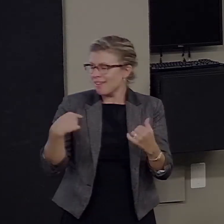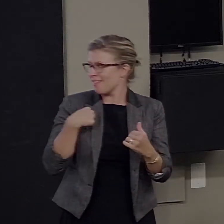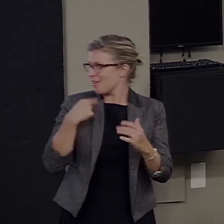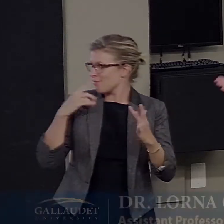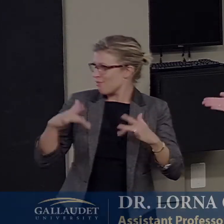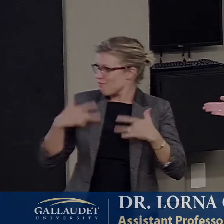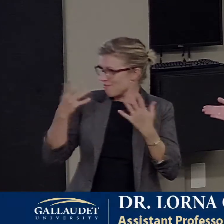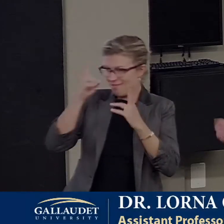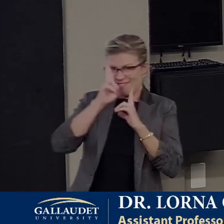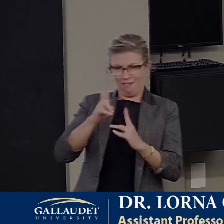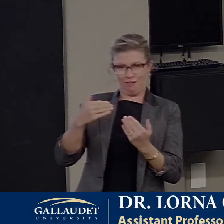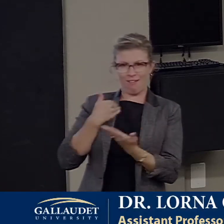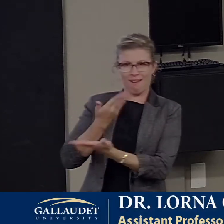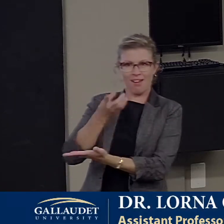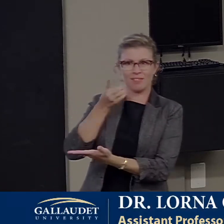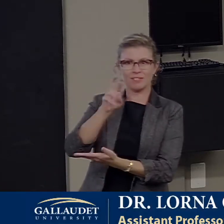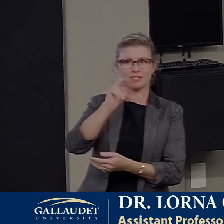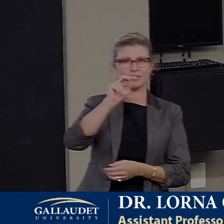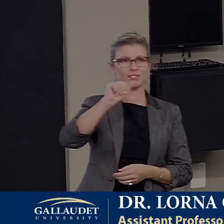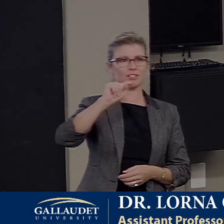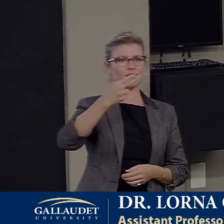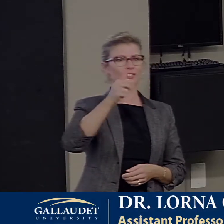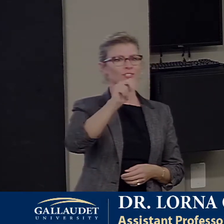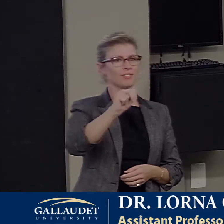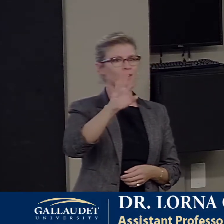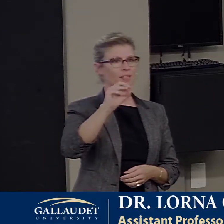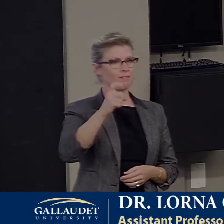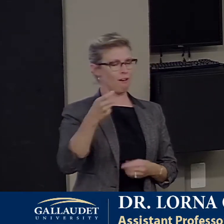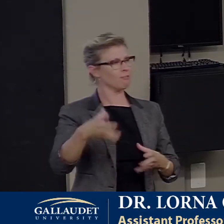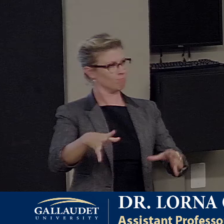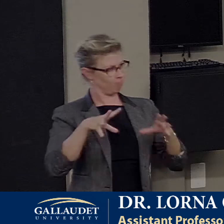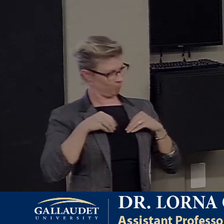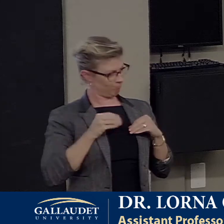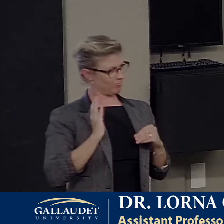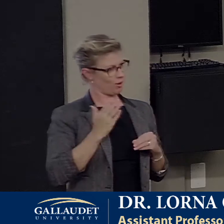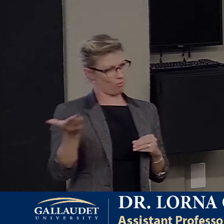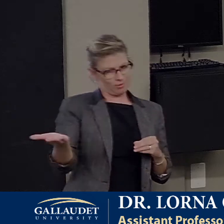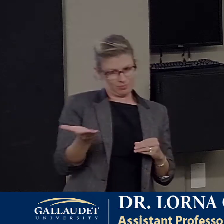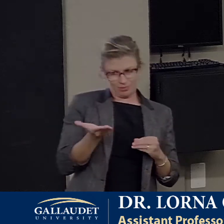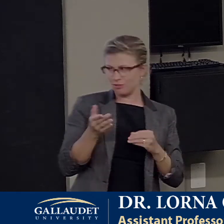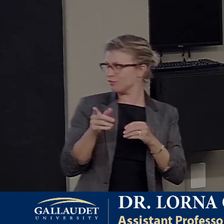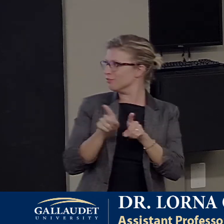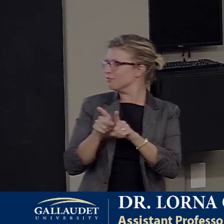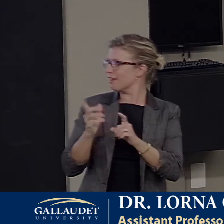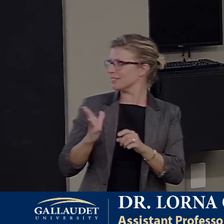to have Dr. Nathan Fox accept our invitation as a distinguished lecturer.